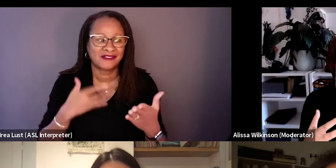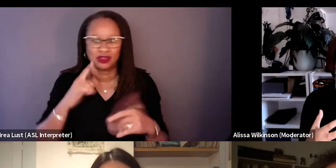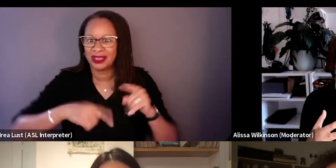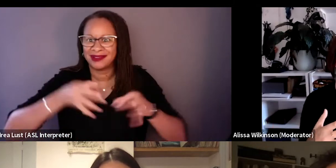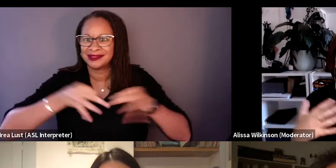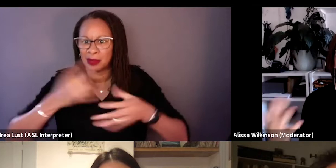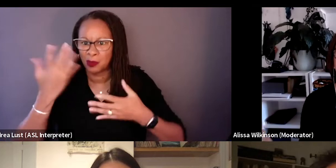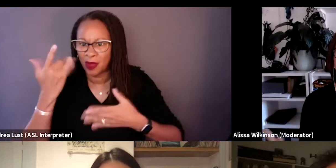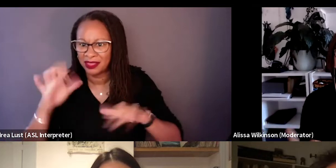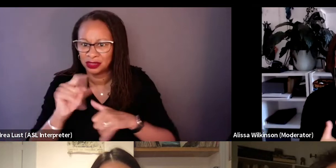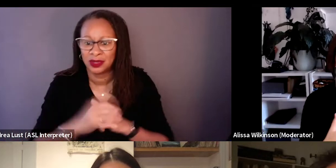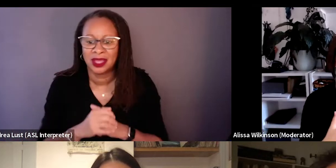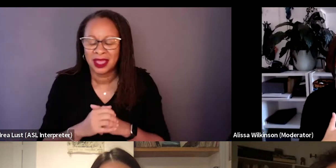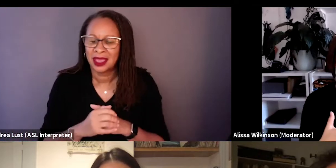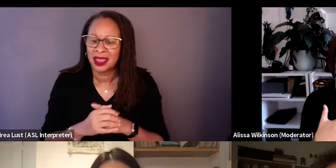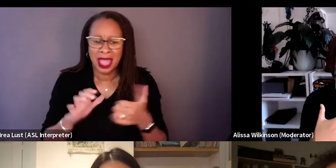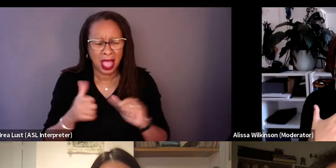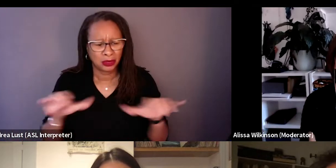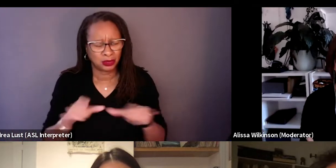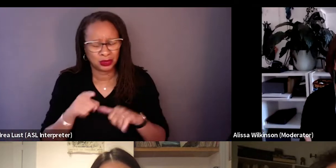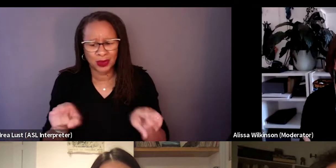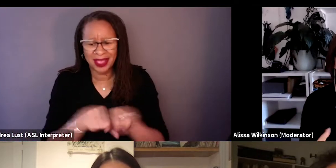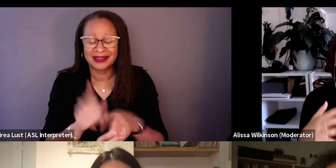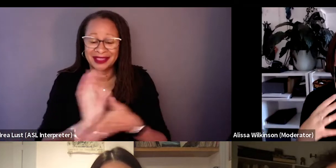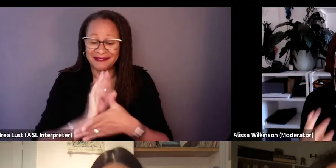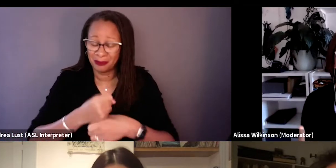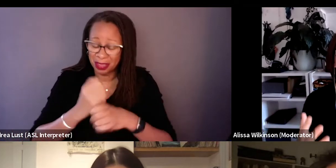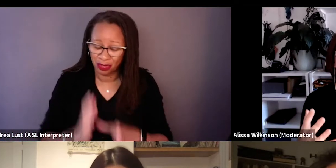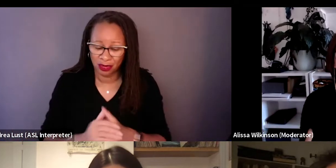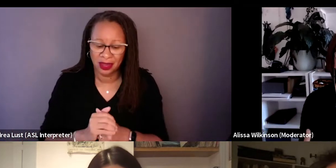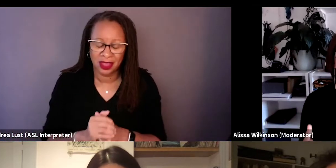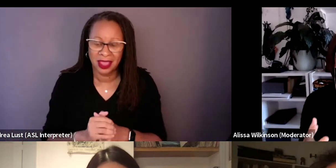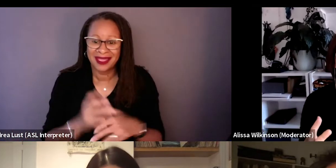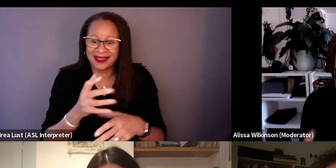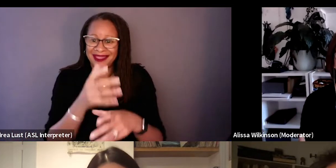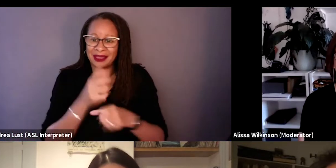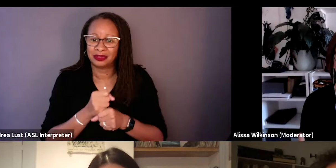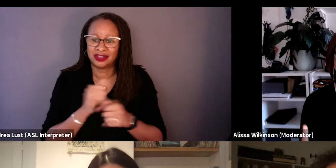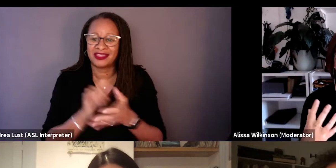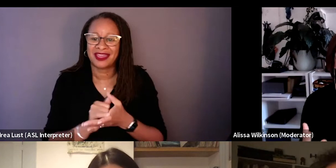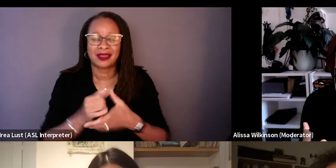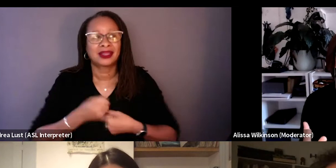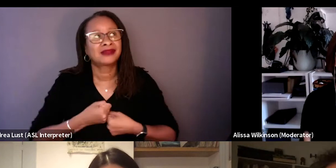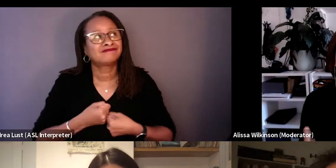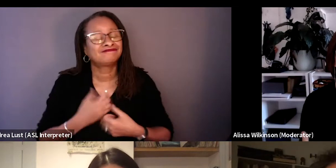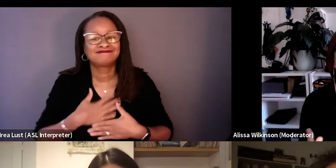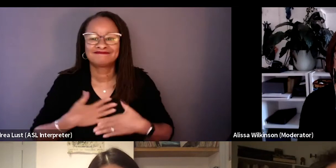which is bigger. How, how do you as a filmmaker capture that emotion? What are you, what are you looking for